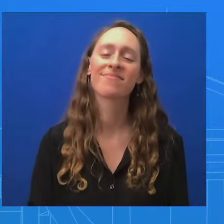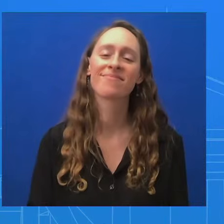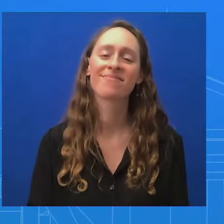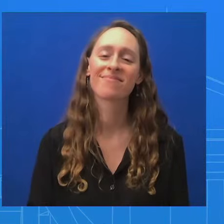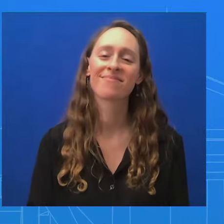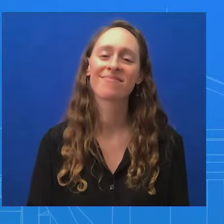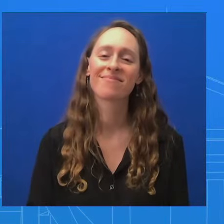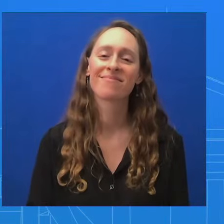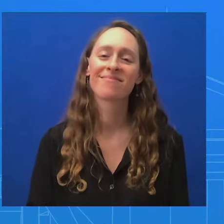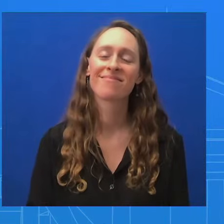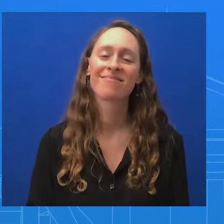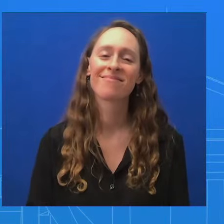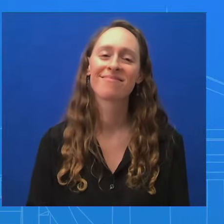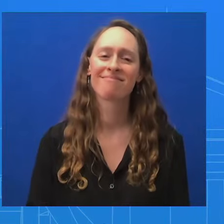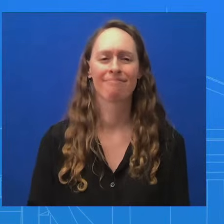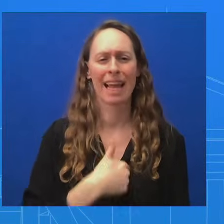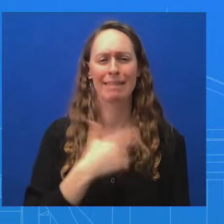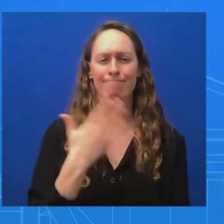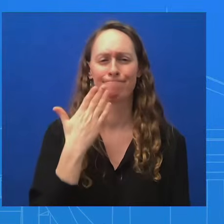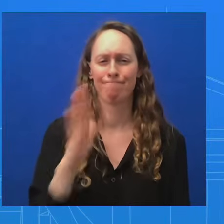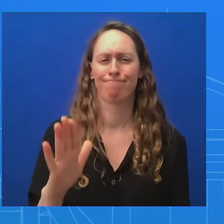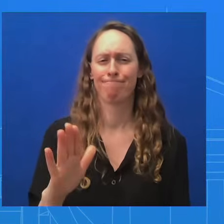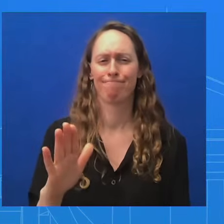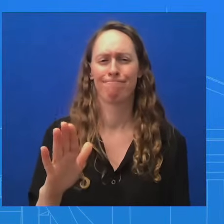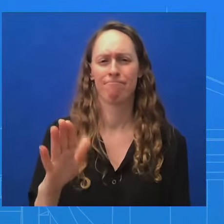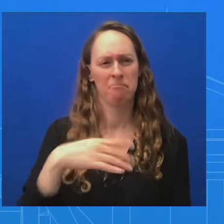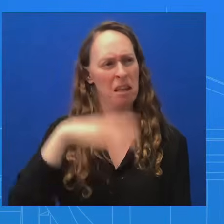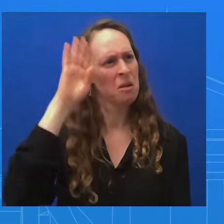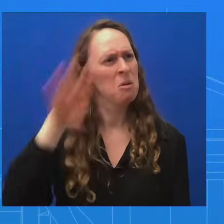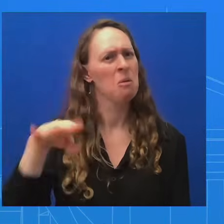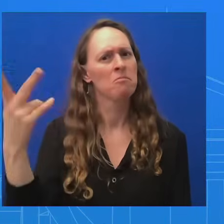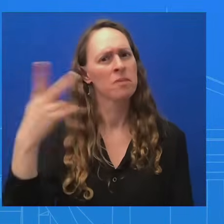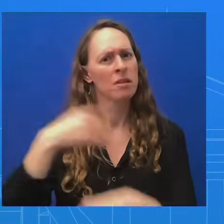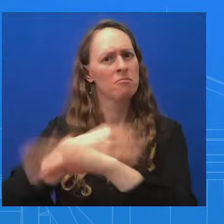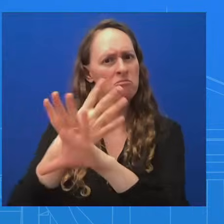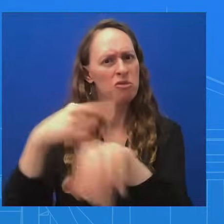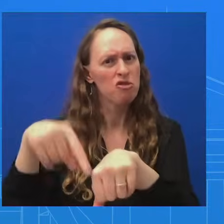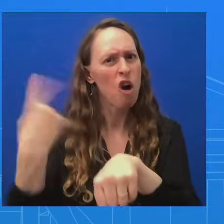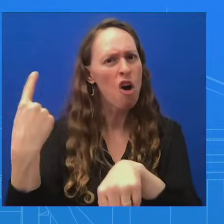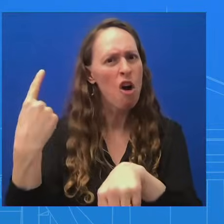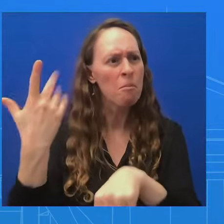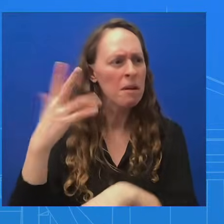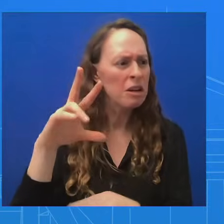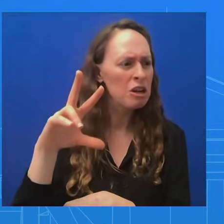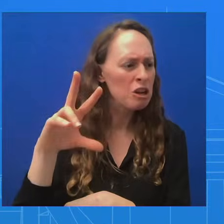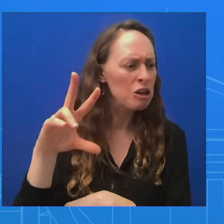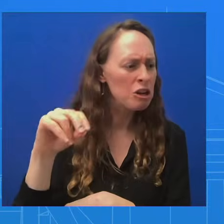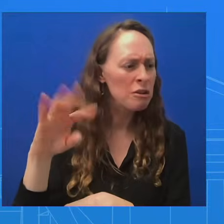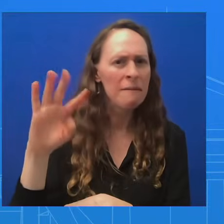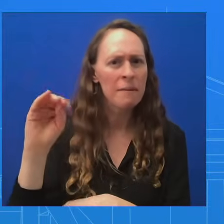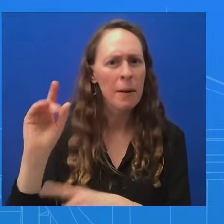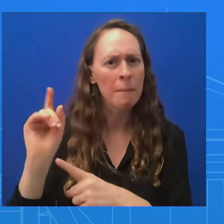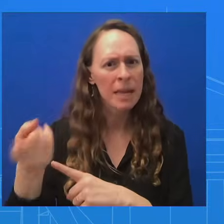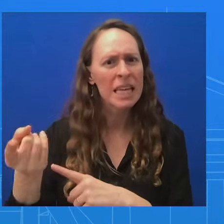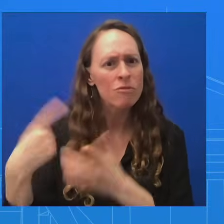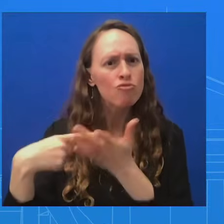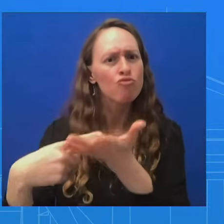It's -- and where they discussed all these things. Clearly, the President was interested in the Prime Minister's assessment